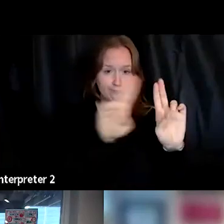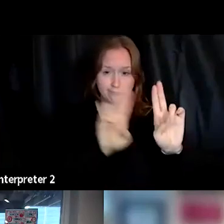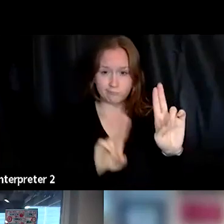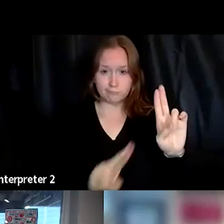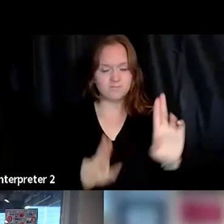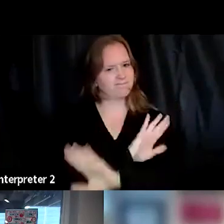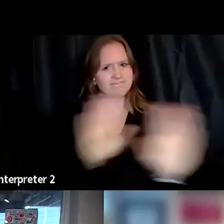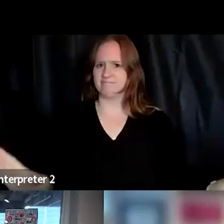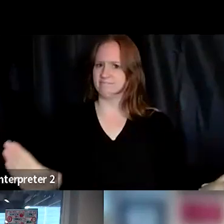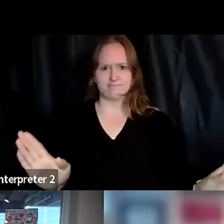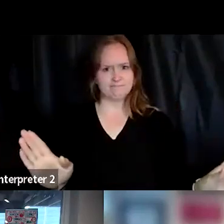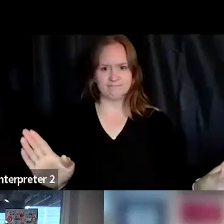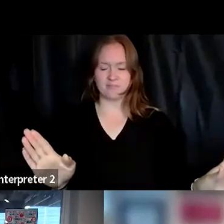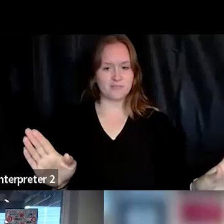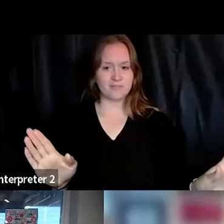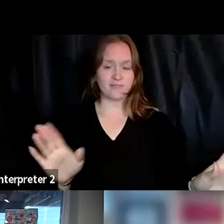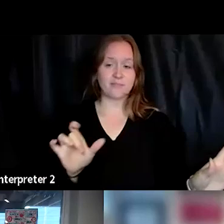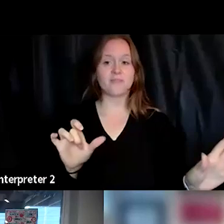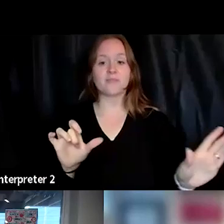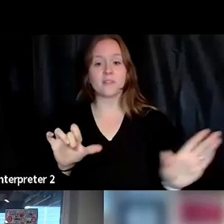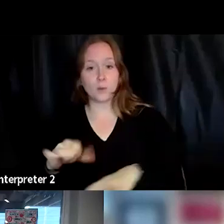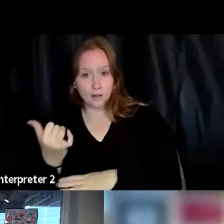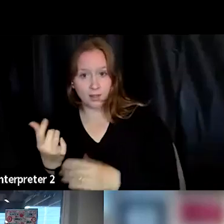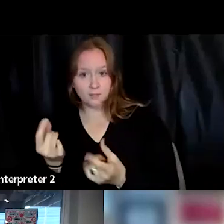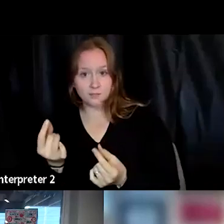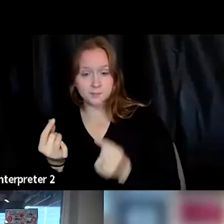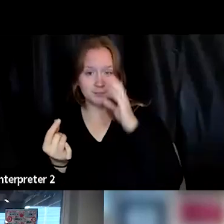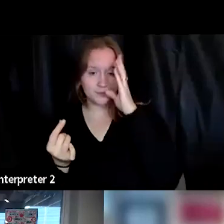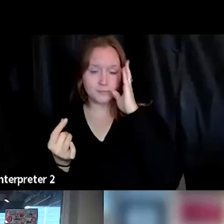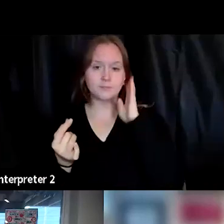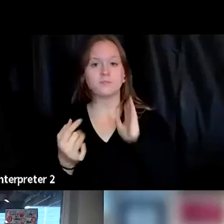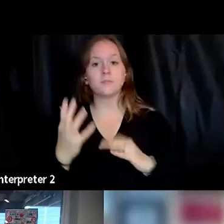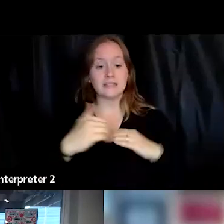The other thing that we really want to see when you do that is to send it to us in a Word document,